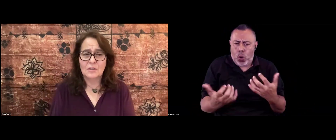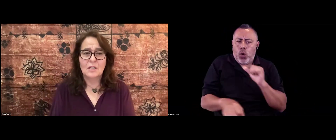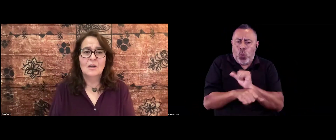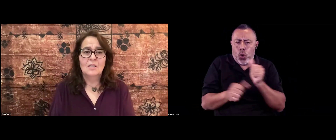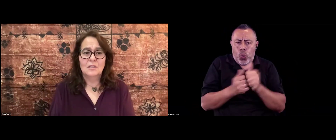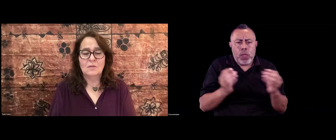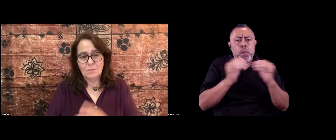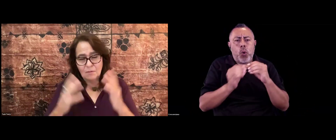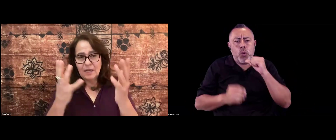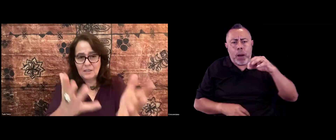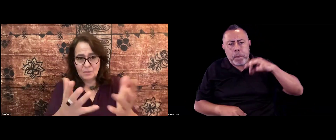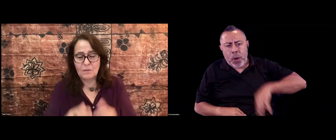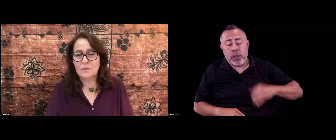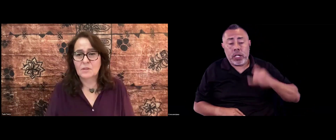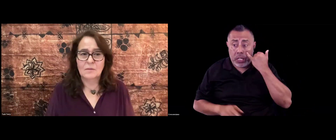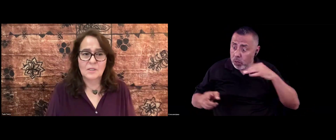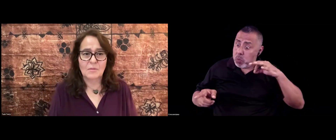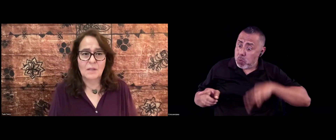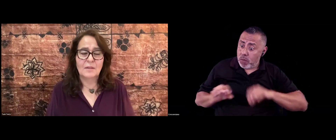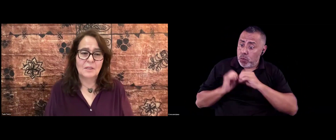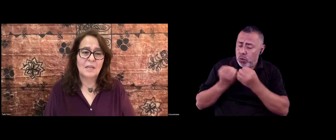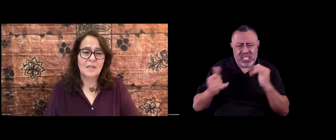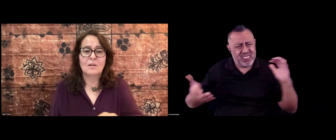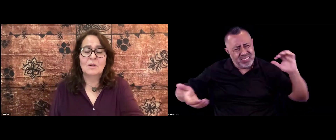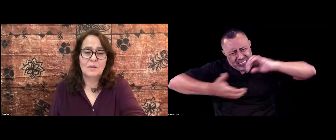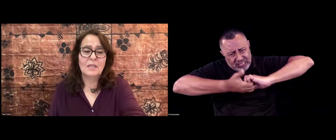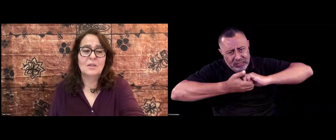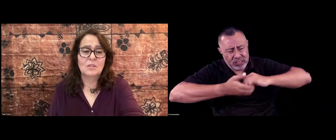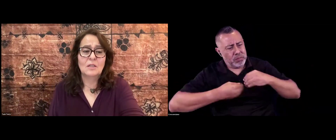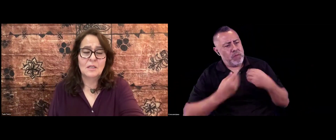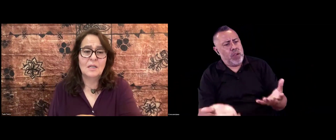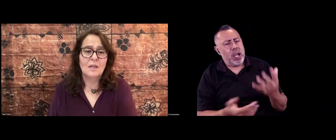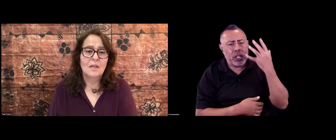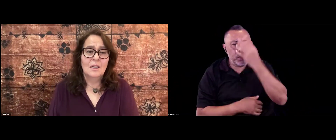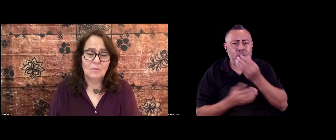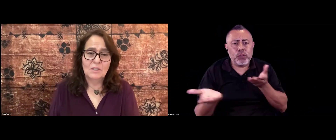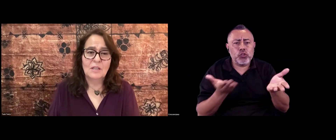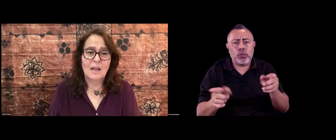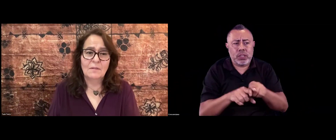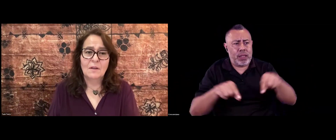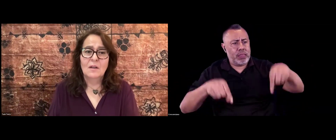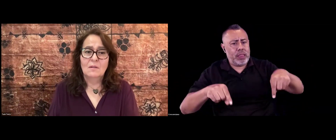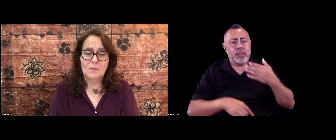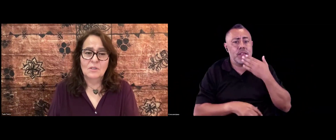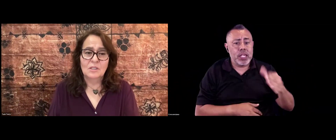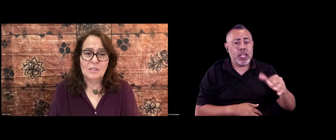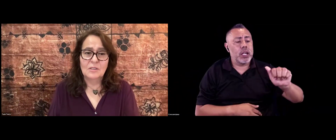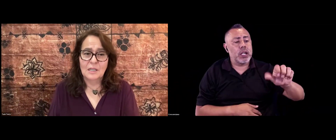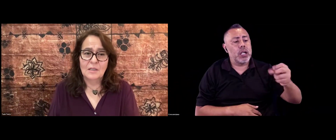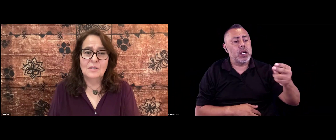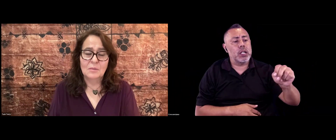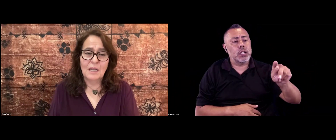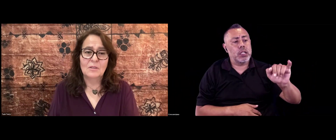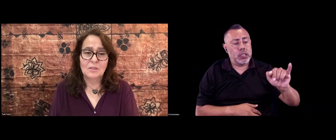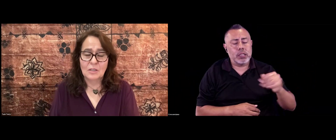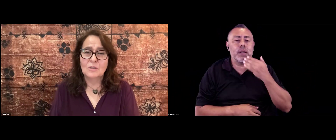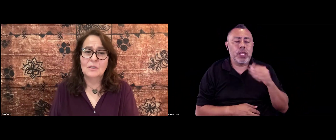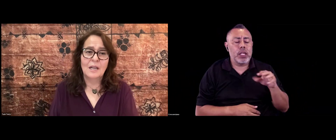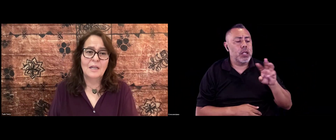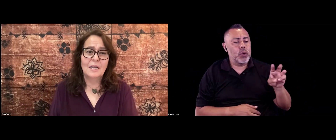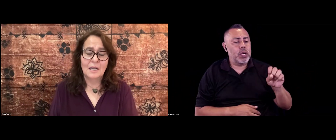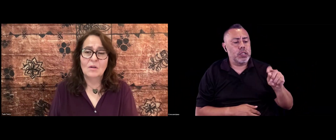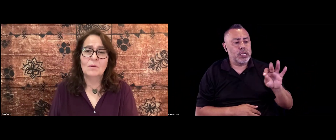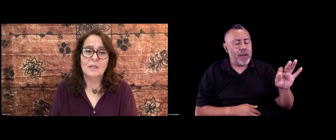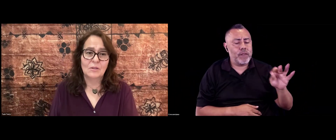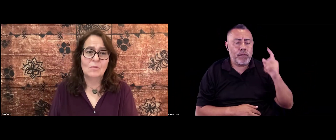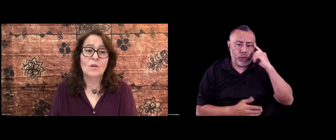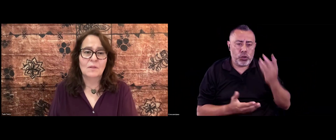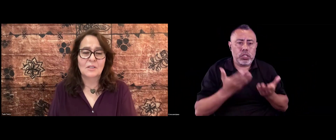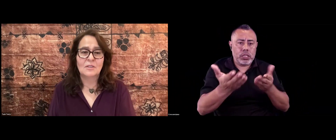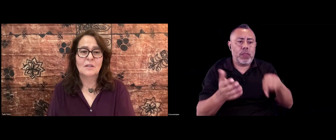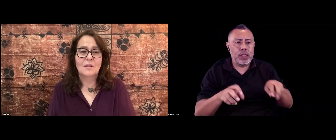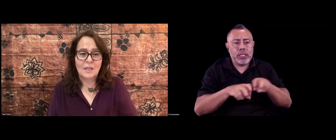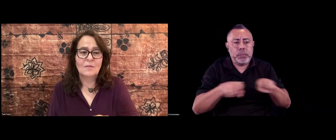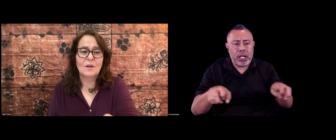I want to thank you, Ashanti. And West Staff for suggesting this panel discussion today. And I hope we can do more of this.